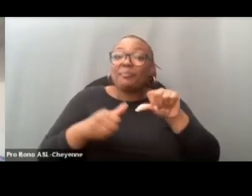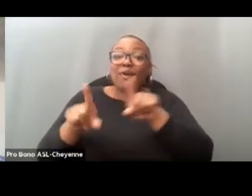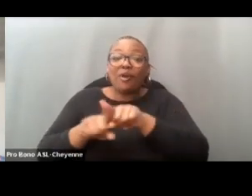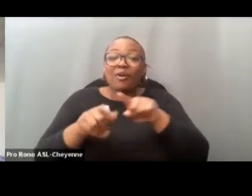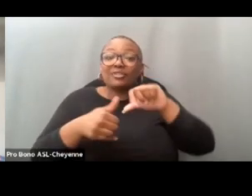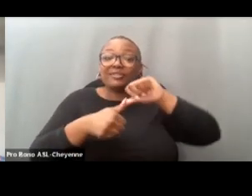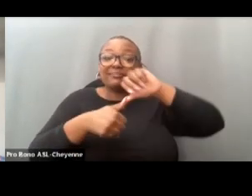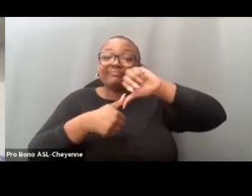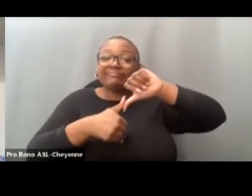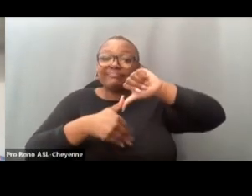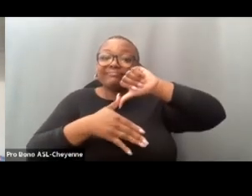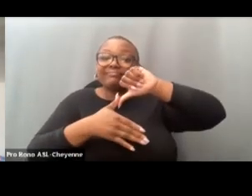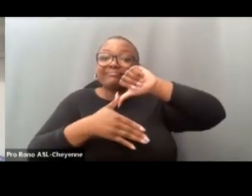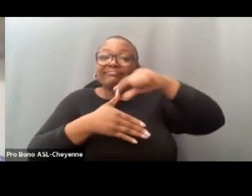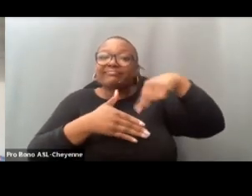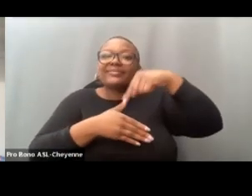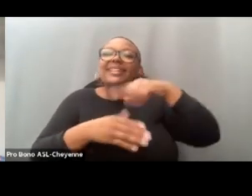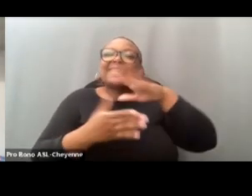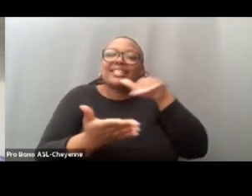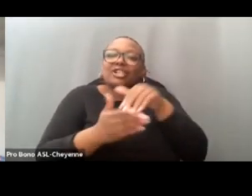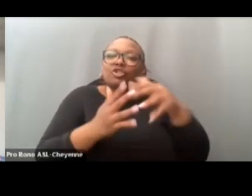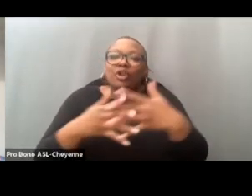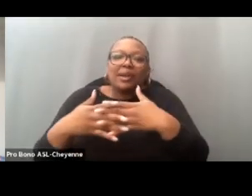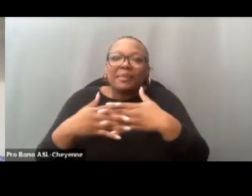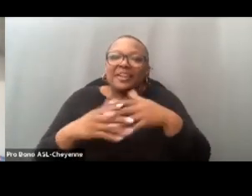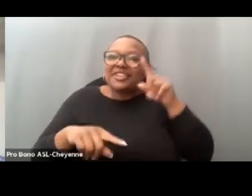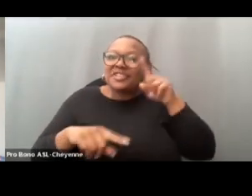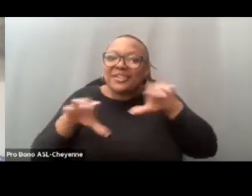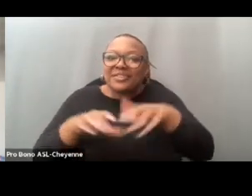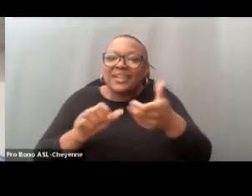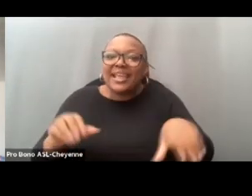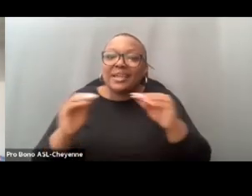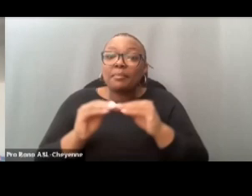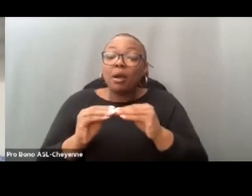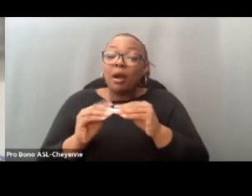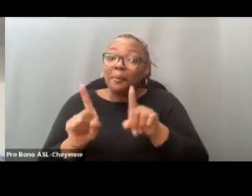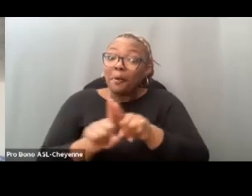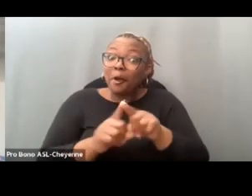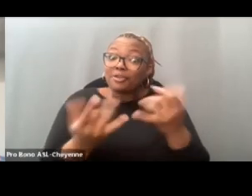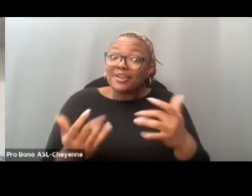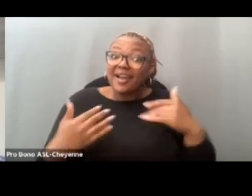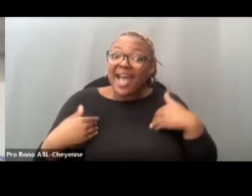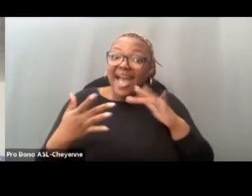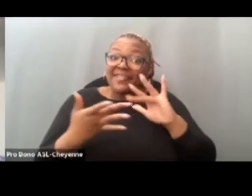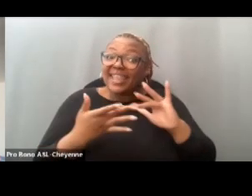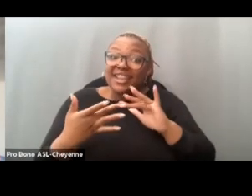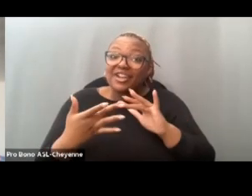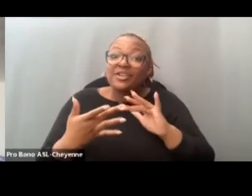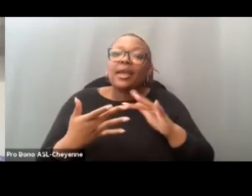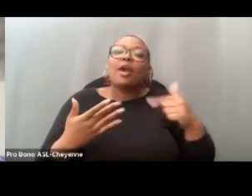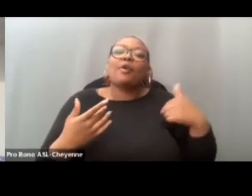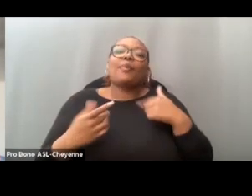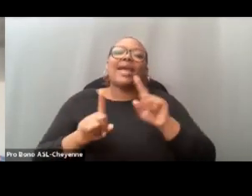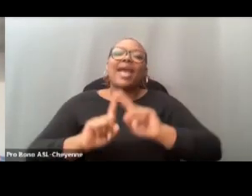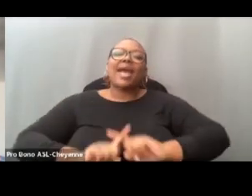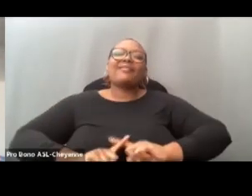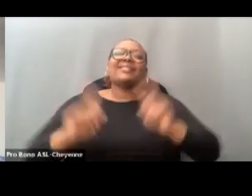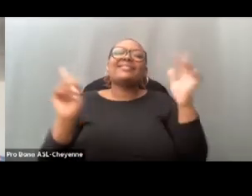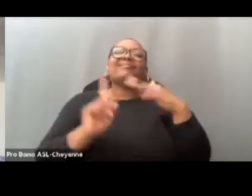You can't do that anymore, not with the internet. We live in such a different environment.